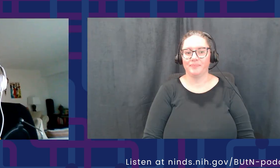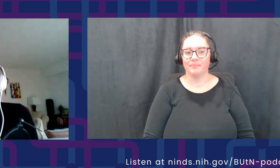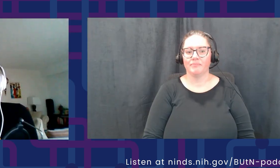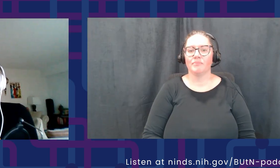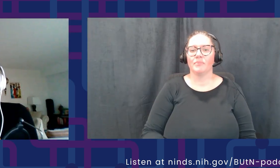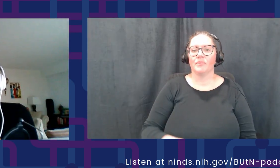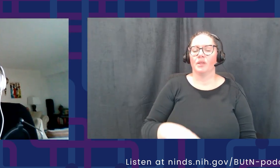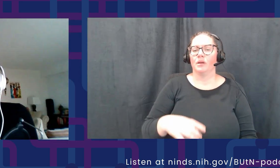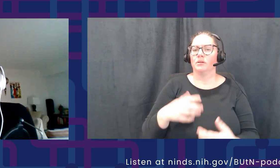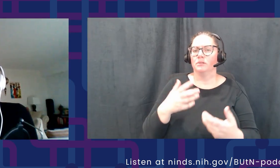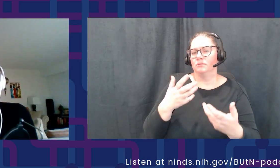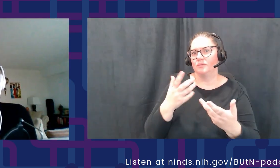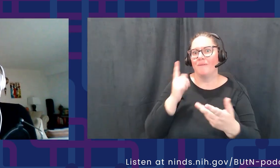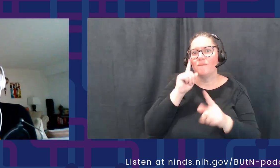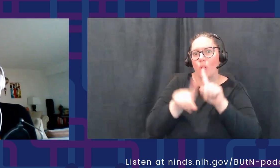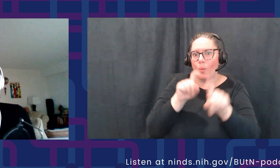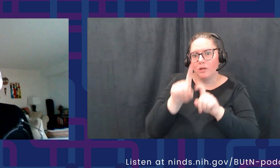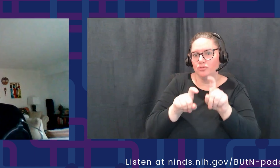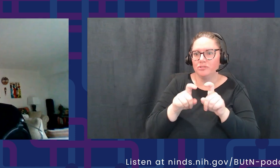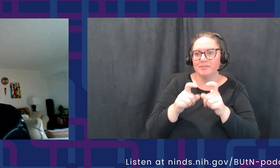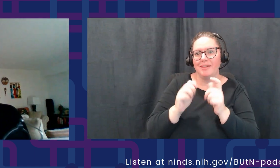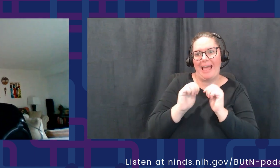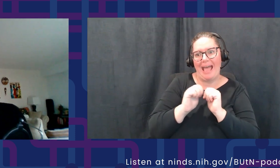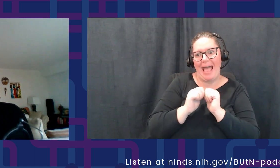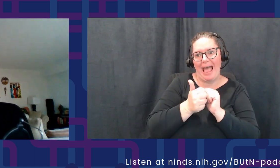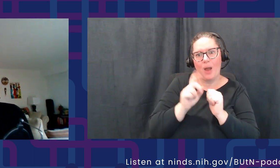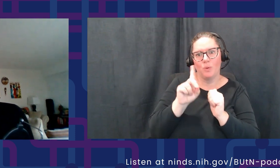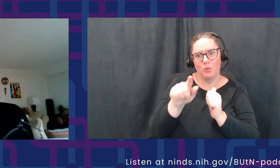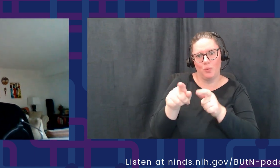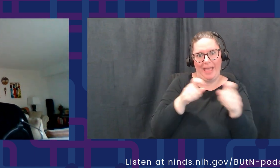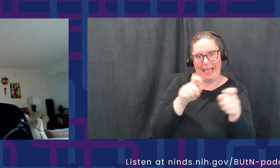Marguerite Matthews: So when it comes to questions, how do you handle those?